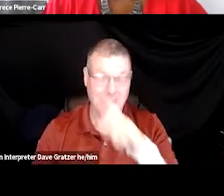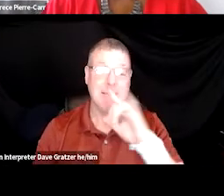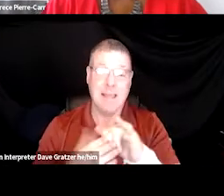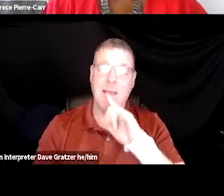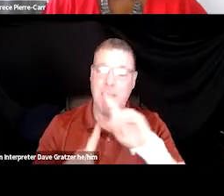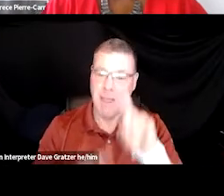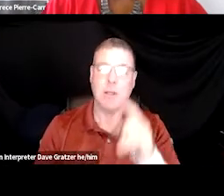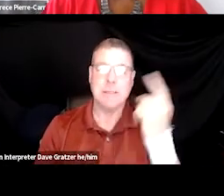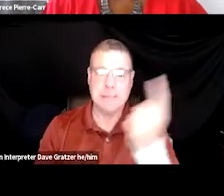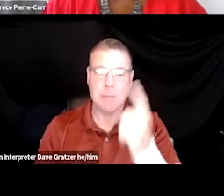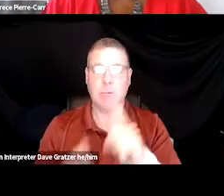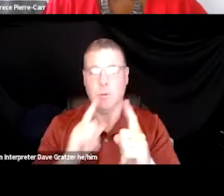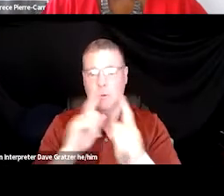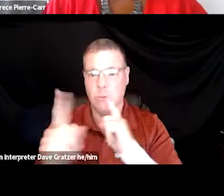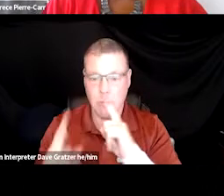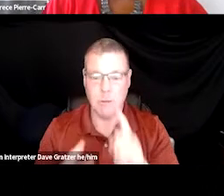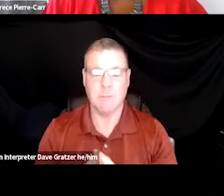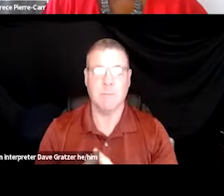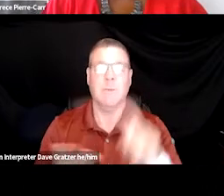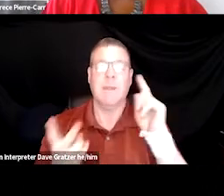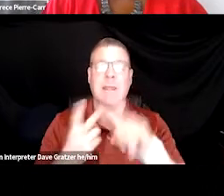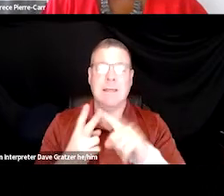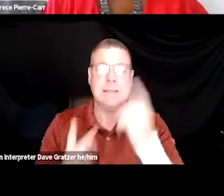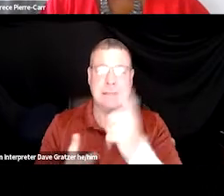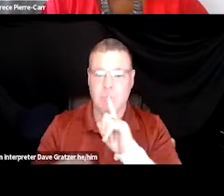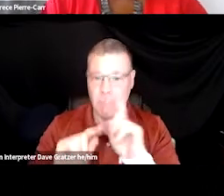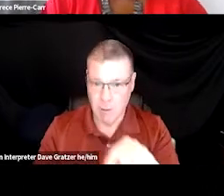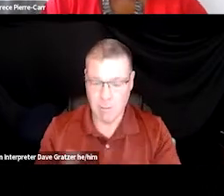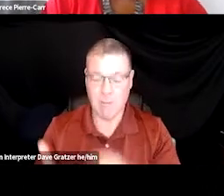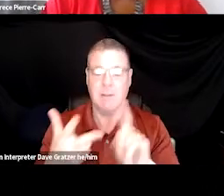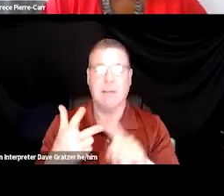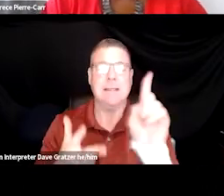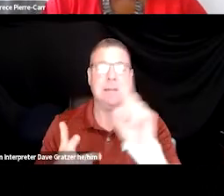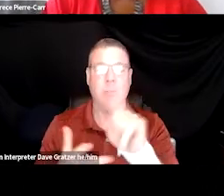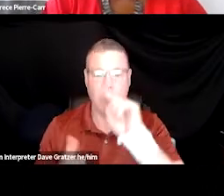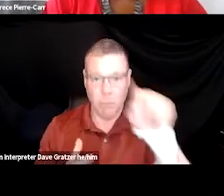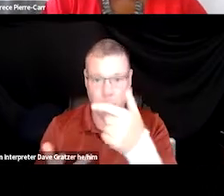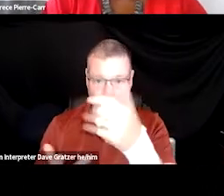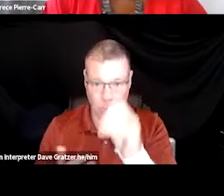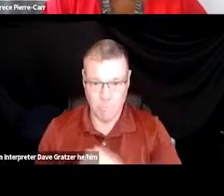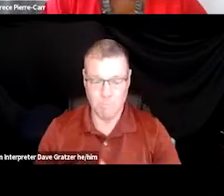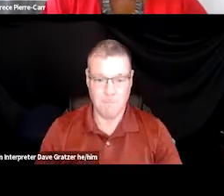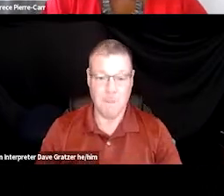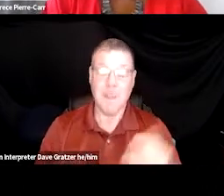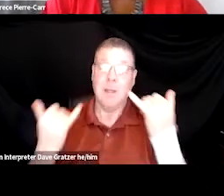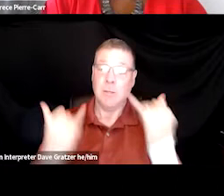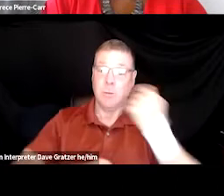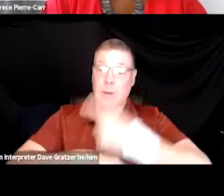of someone to talk to, someone to respond, somewhere to go. Today we welcome experts in the field who